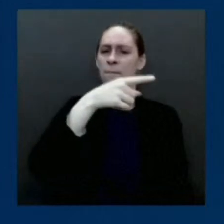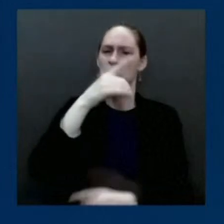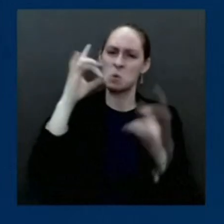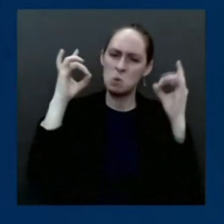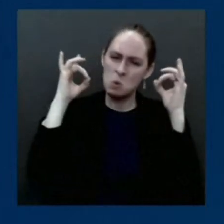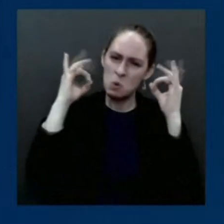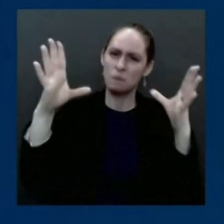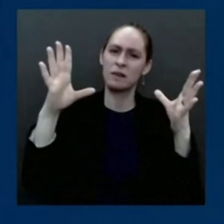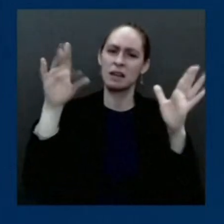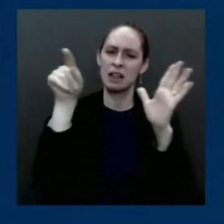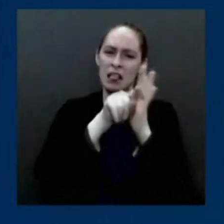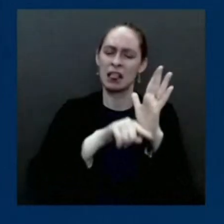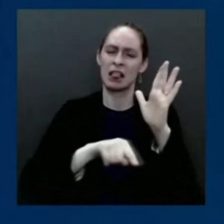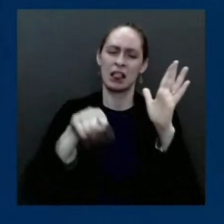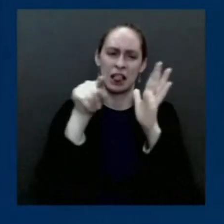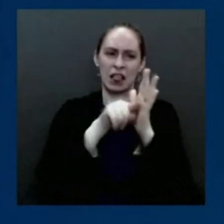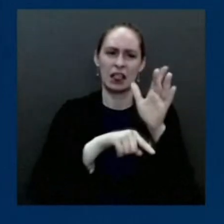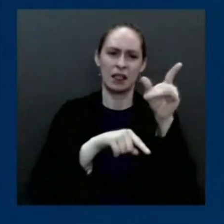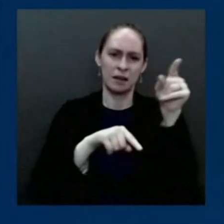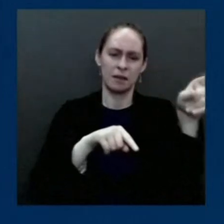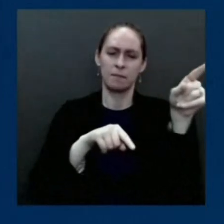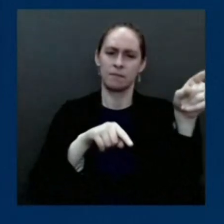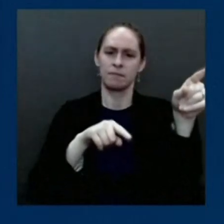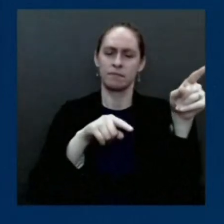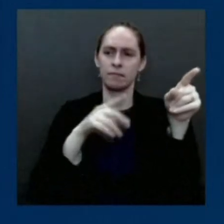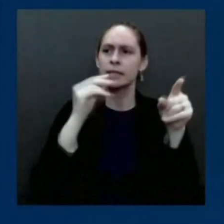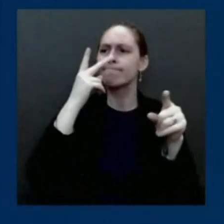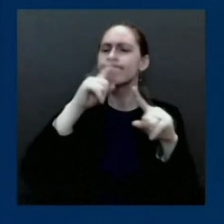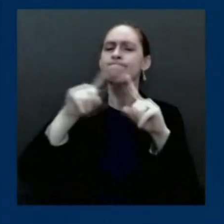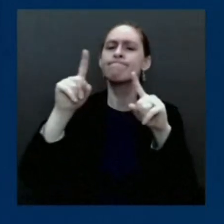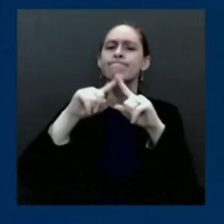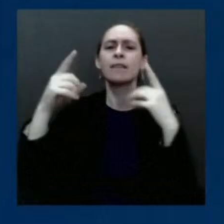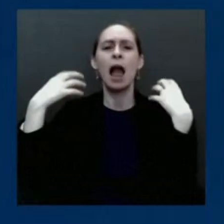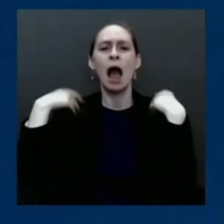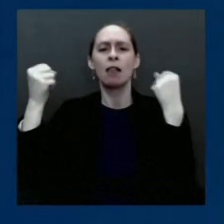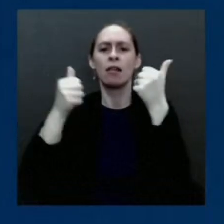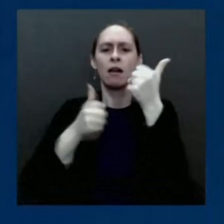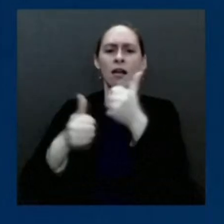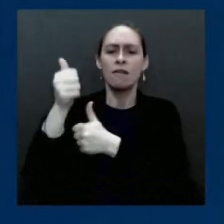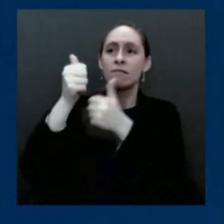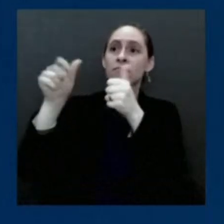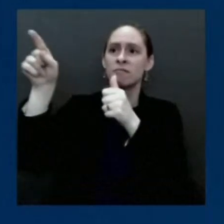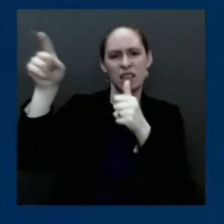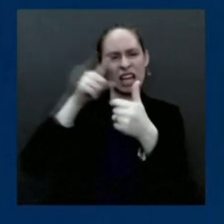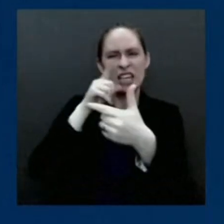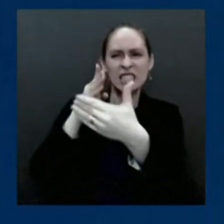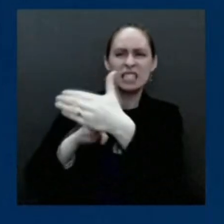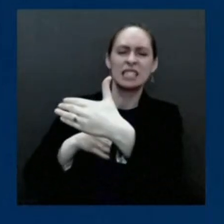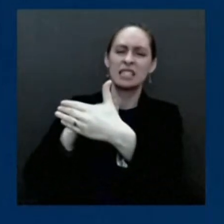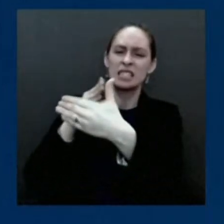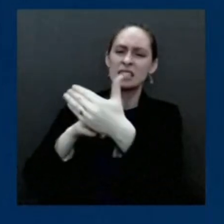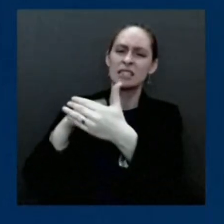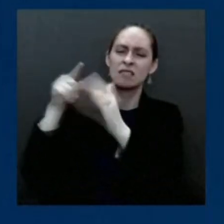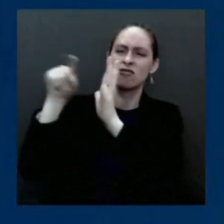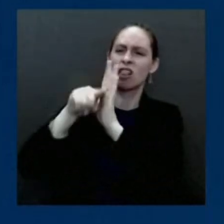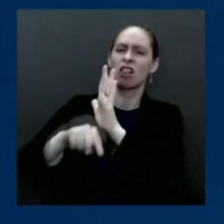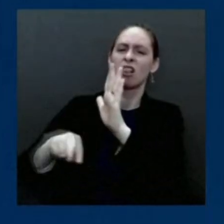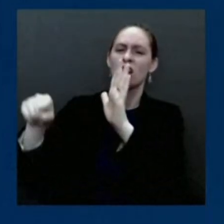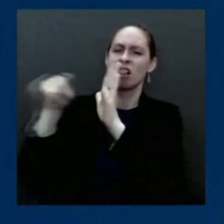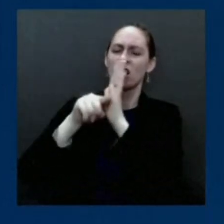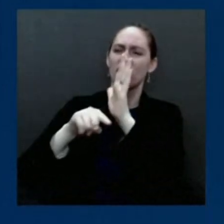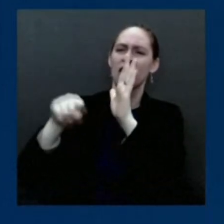HANDLED ACCORDINGLY WE HAVE NOT